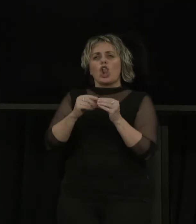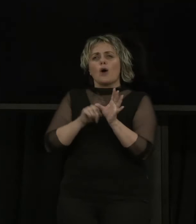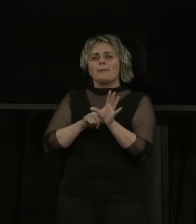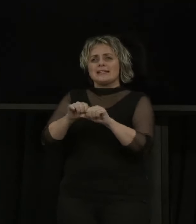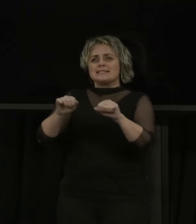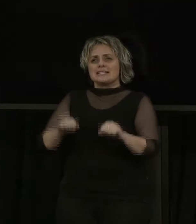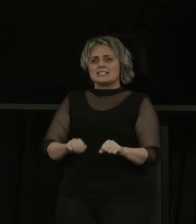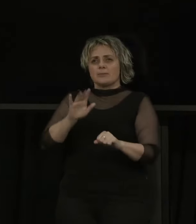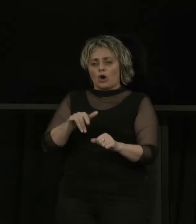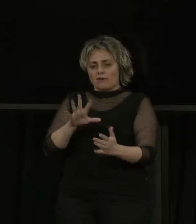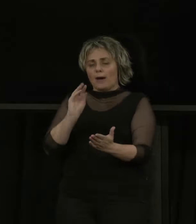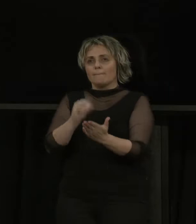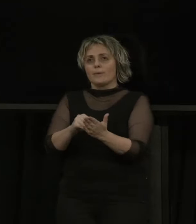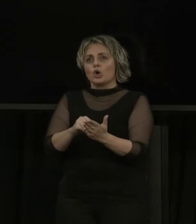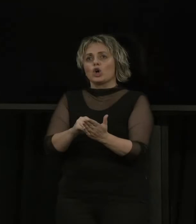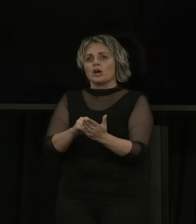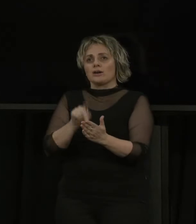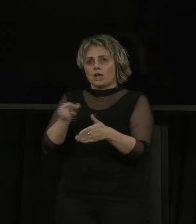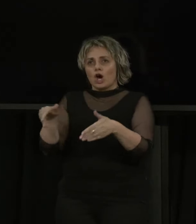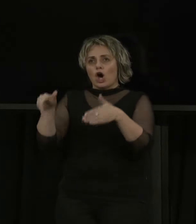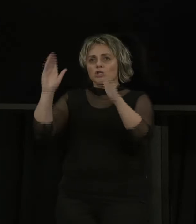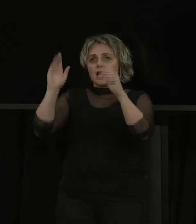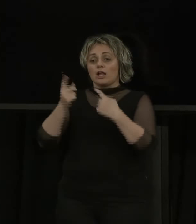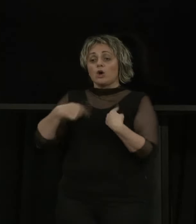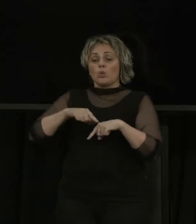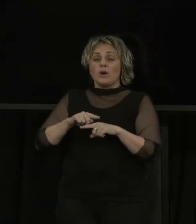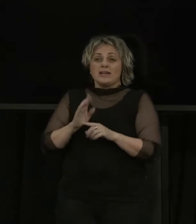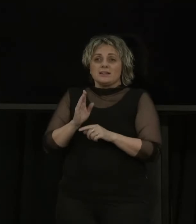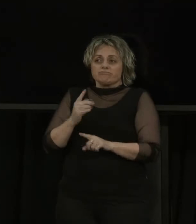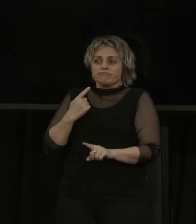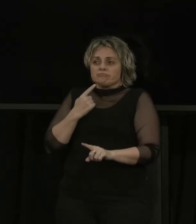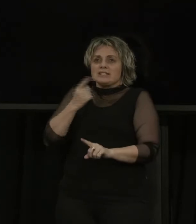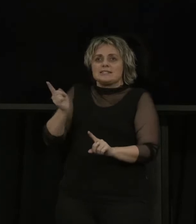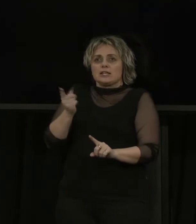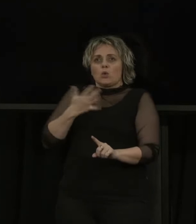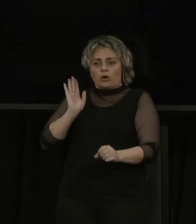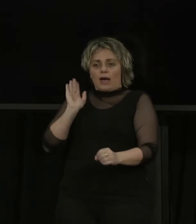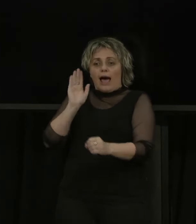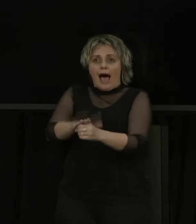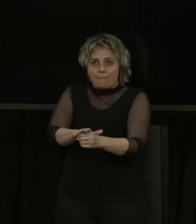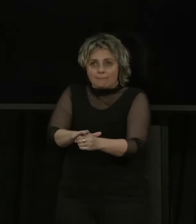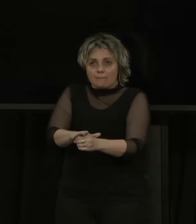approach. Even with Professor